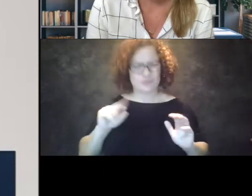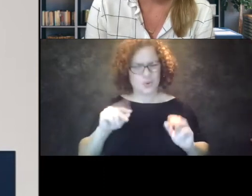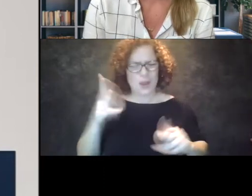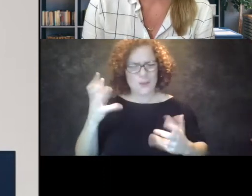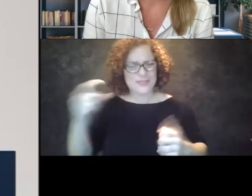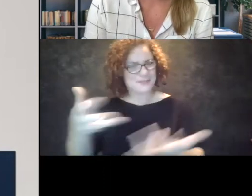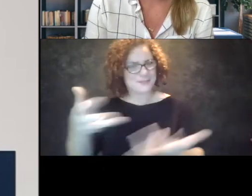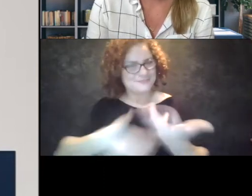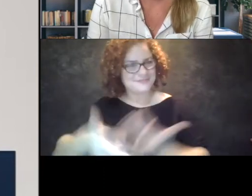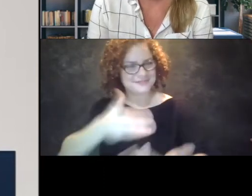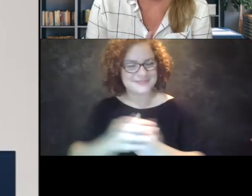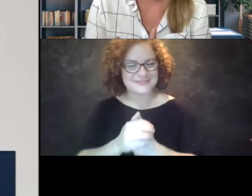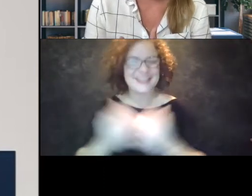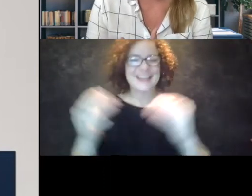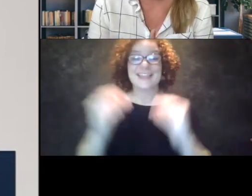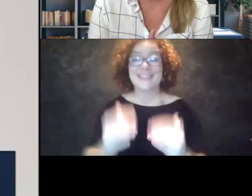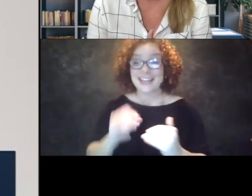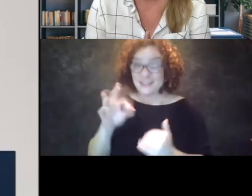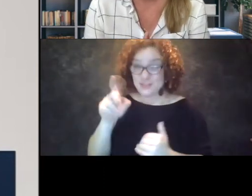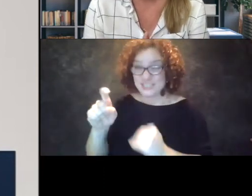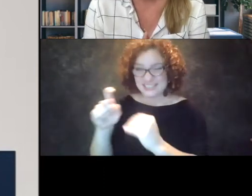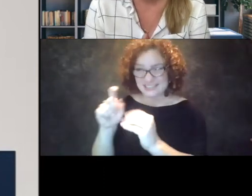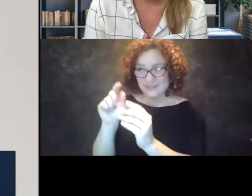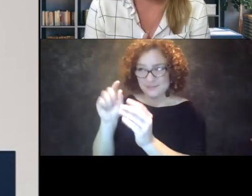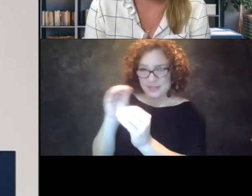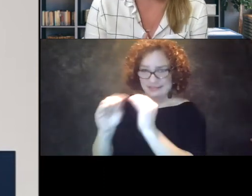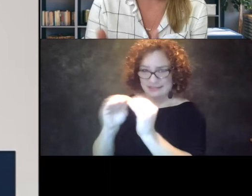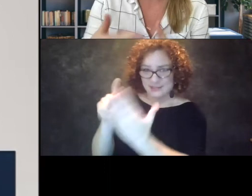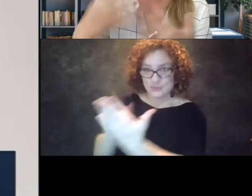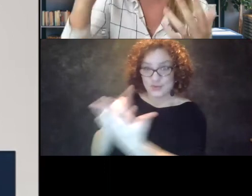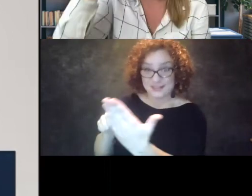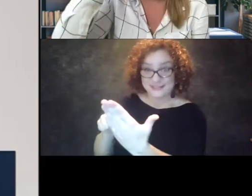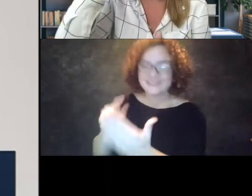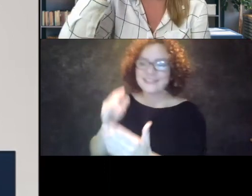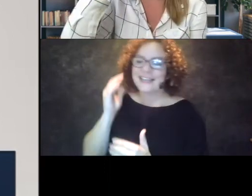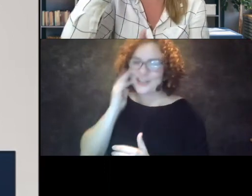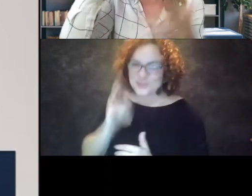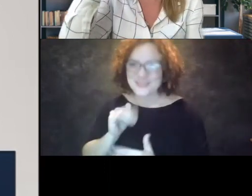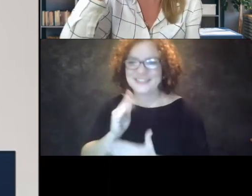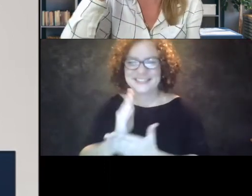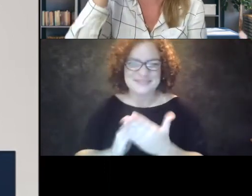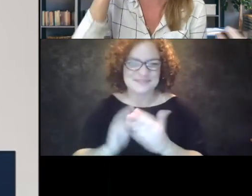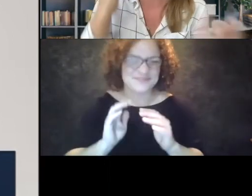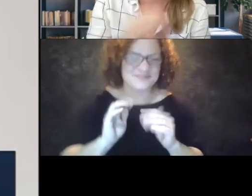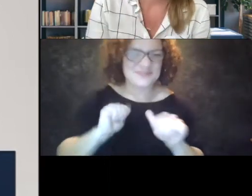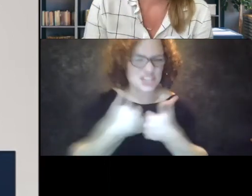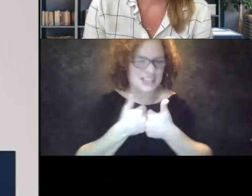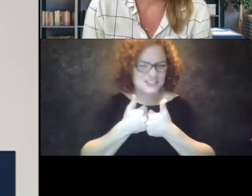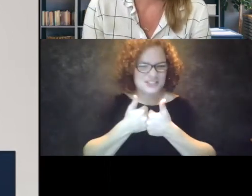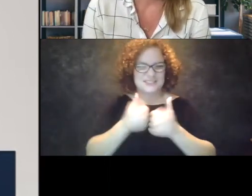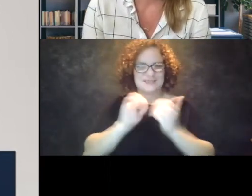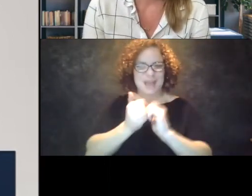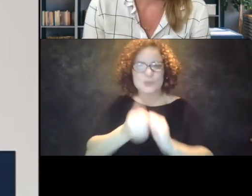I know, there's a lot of, you know, person first language challenges that happen. Or,